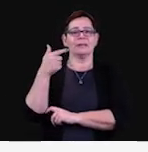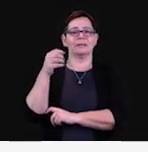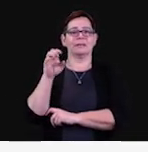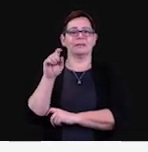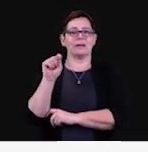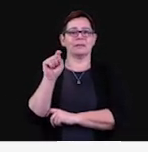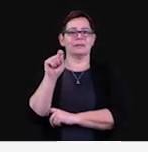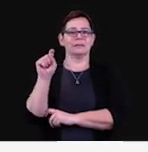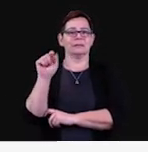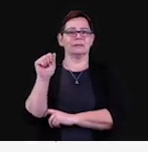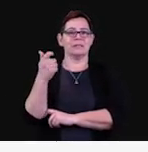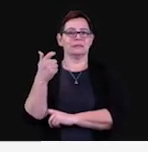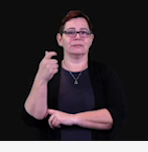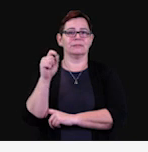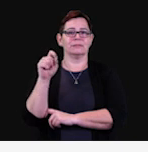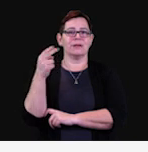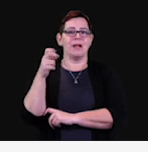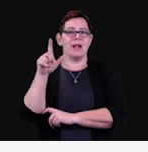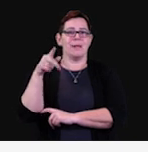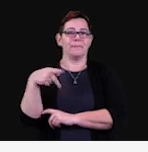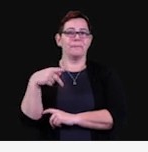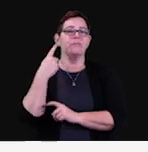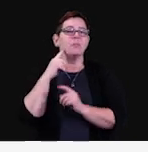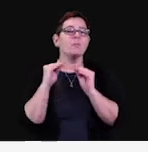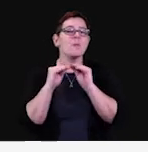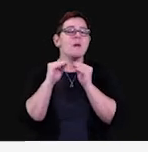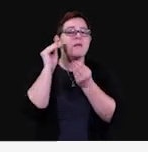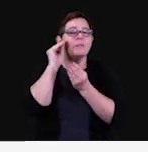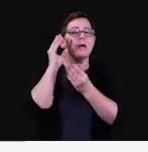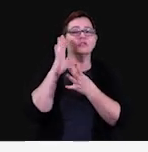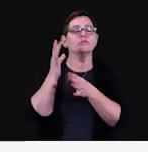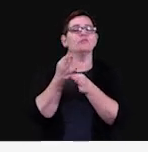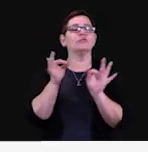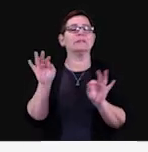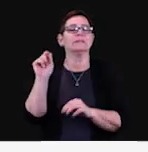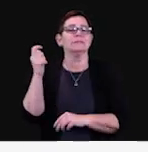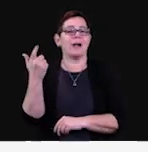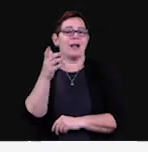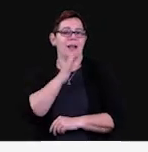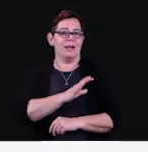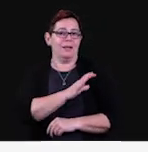You can also get help from a family member, a friend, or a tax preparer.